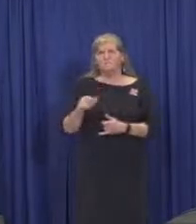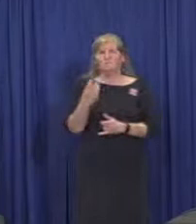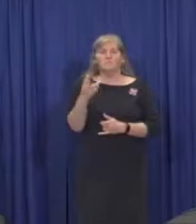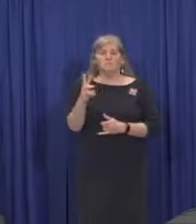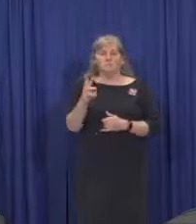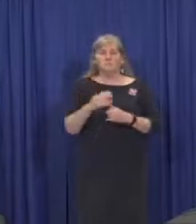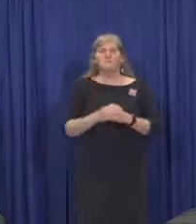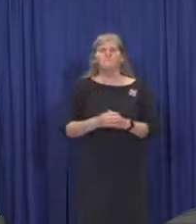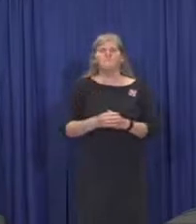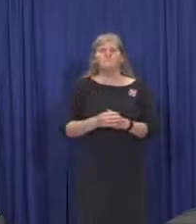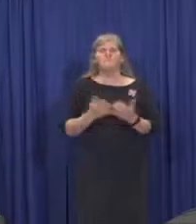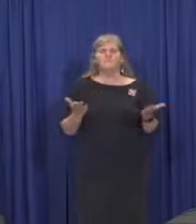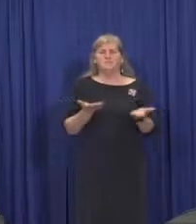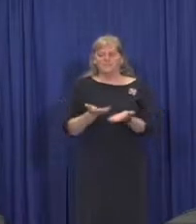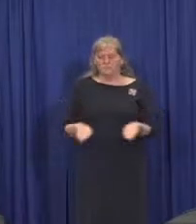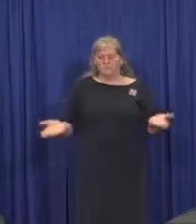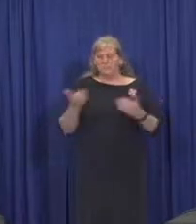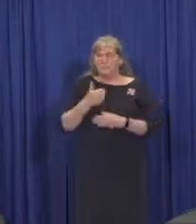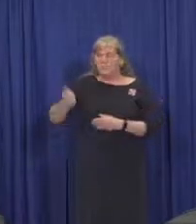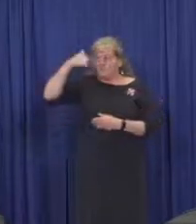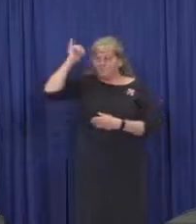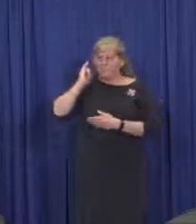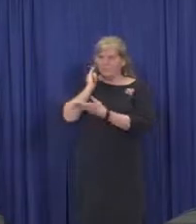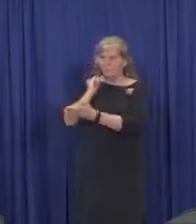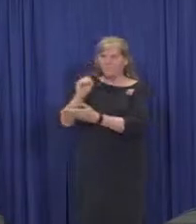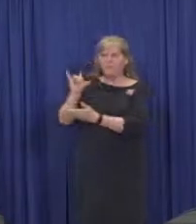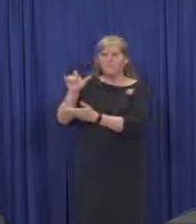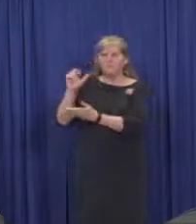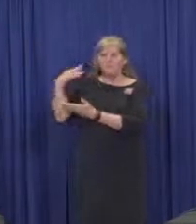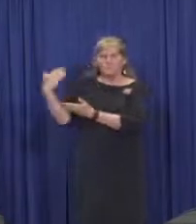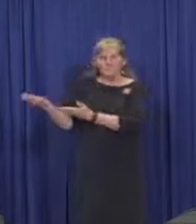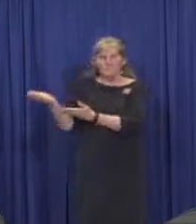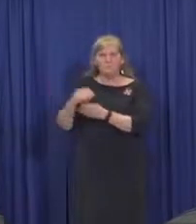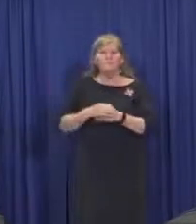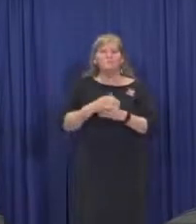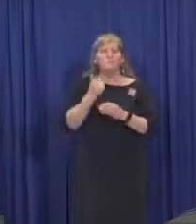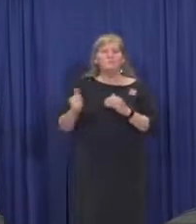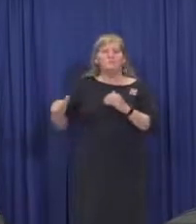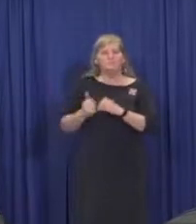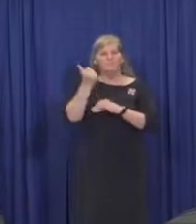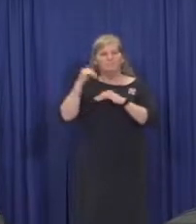update. We are joined by Yukon premier the Honourable Sandy silver, Council of Yukon First Nations